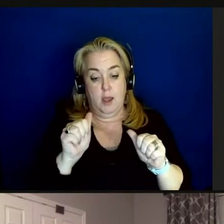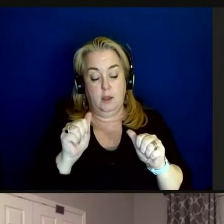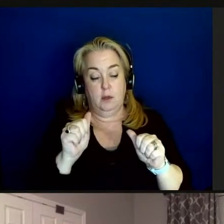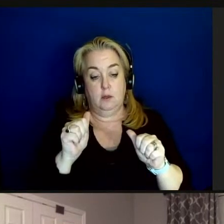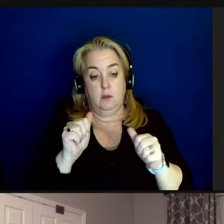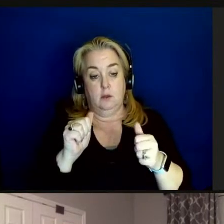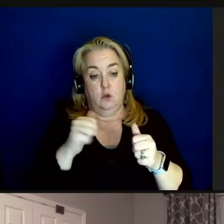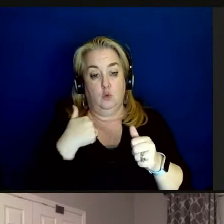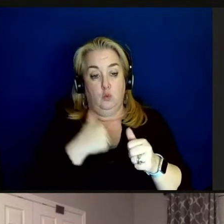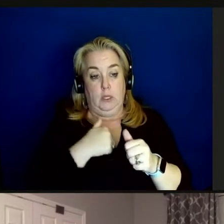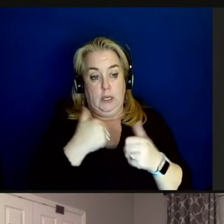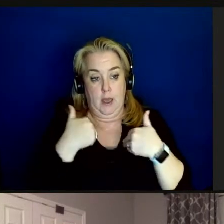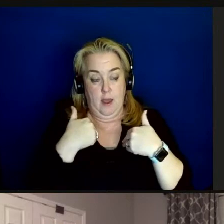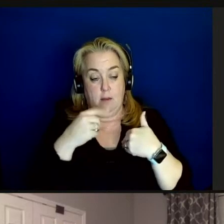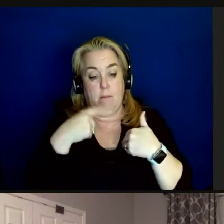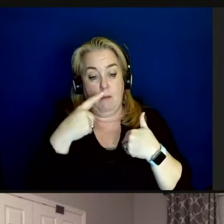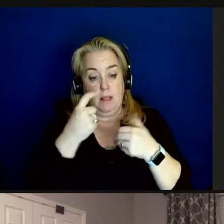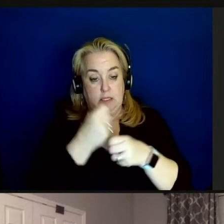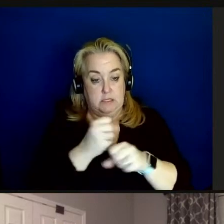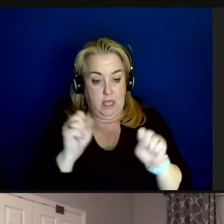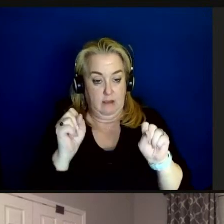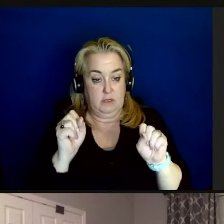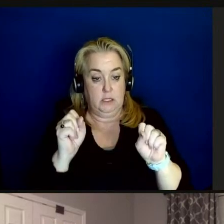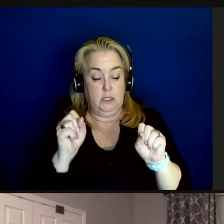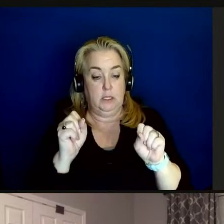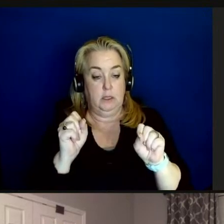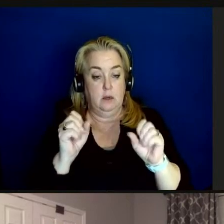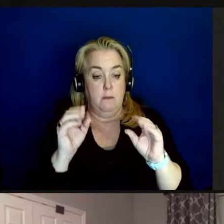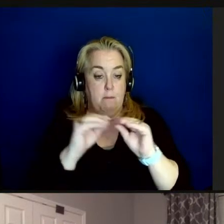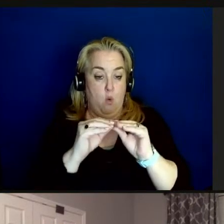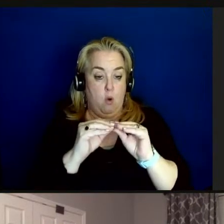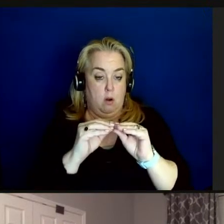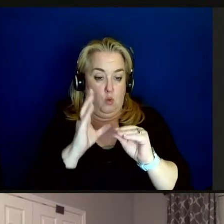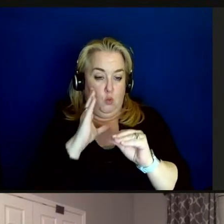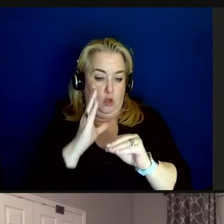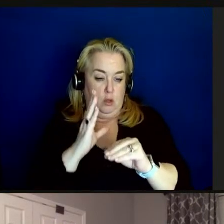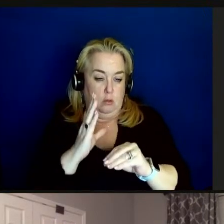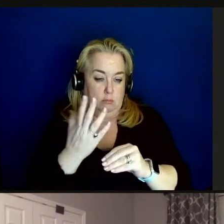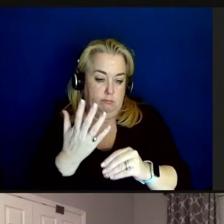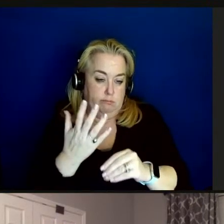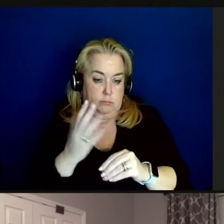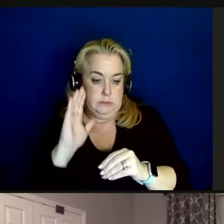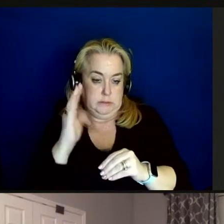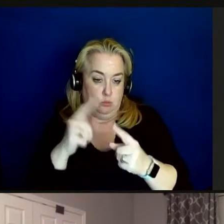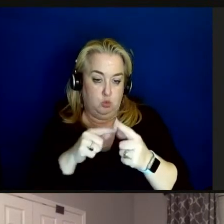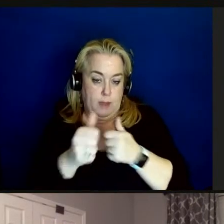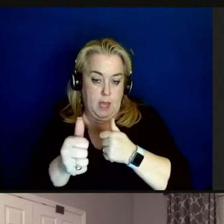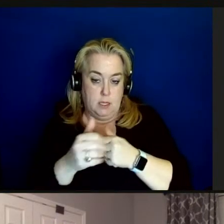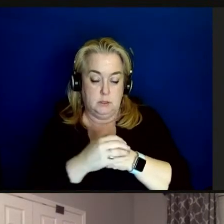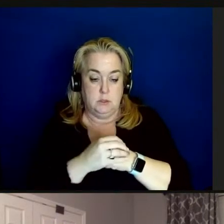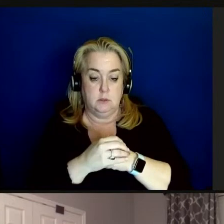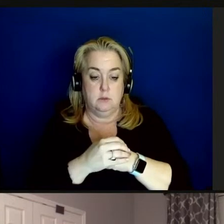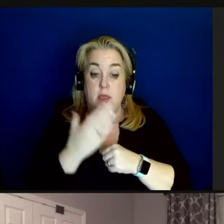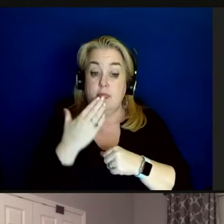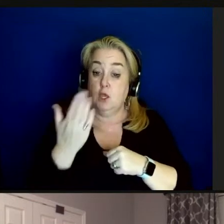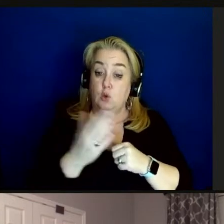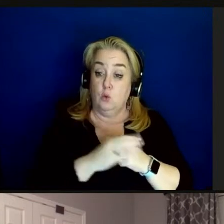GO TO WAS BECAUSE WE REFER TO THE BELOW TAX TO VOTERS.